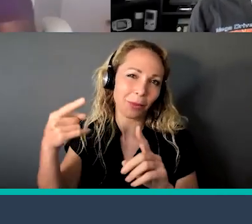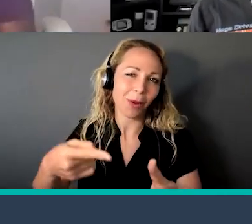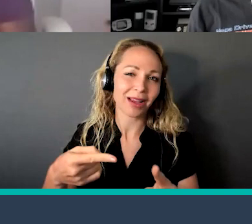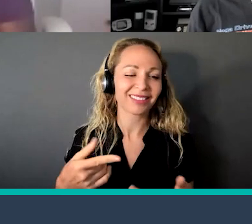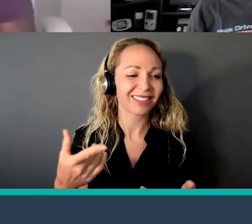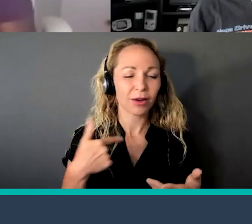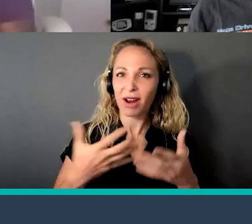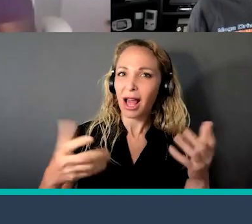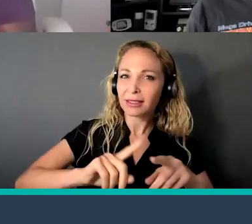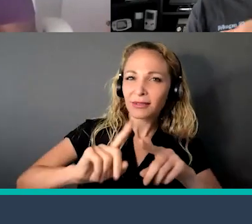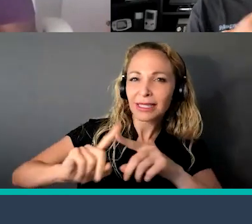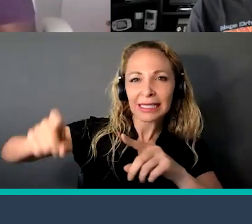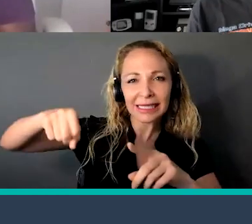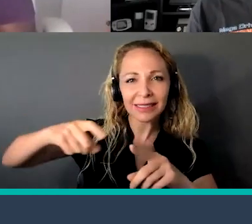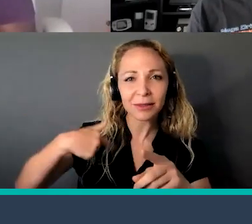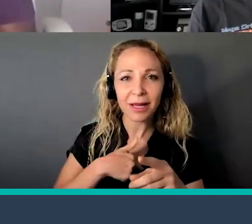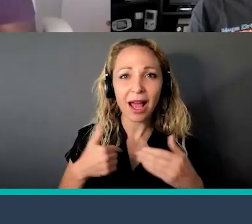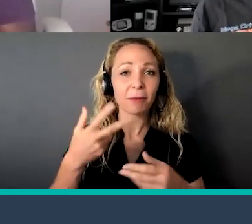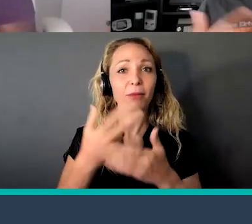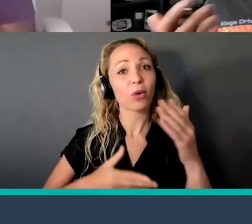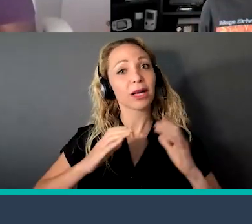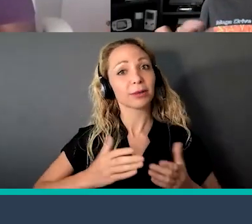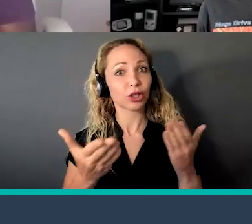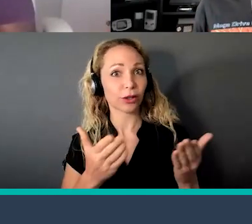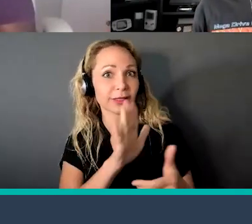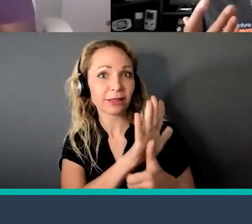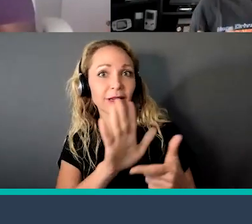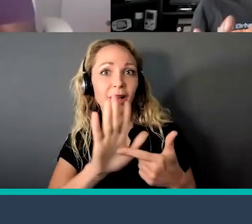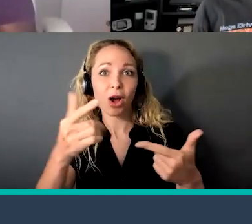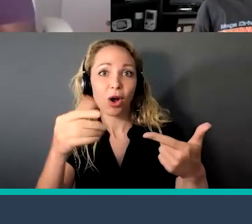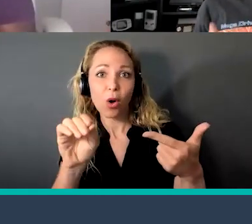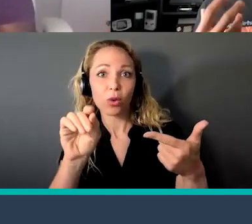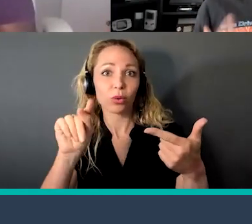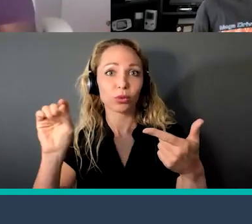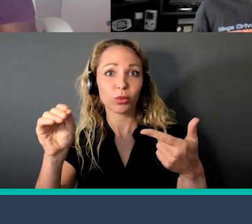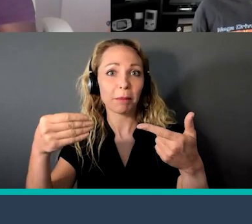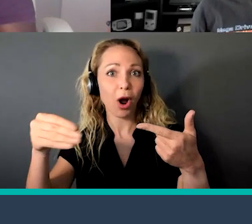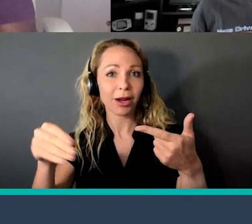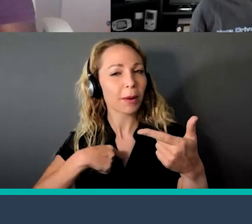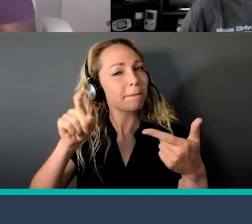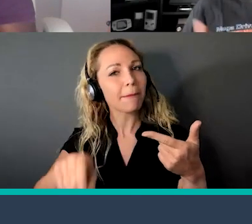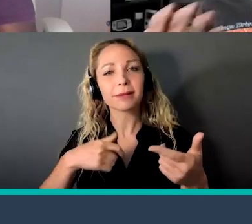DIFFERENT NEEDS WE HAVE BOTH ON CUSTOMER SERVICE SIDE, GO-TO-MARKET SIDE AND HAVE THAT DATA IN HubSpot.